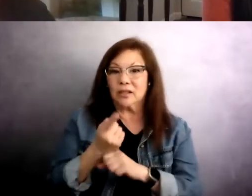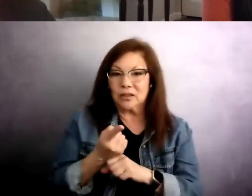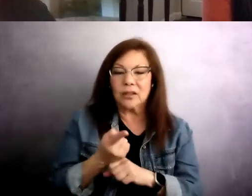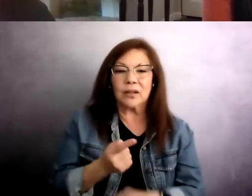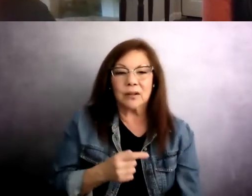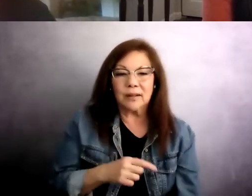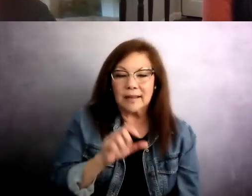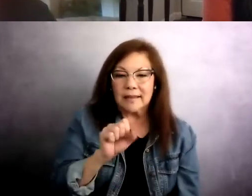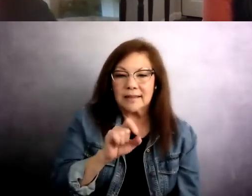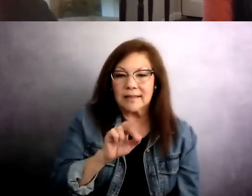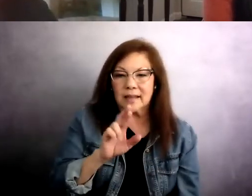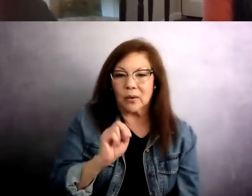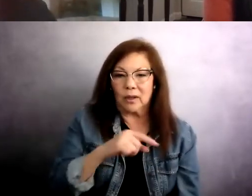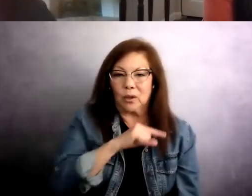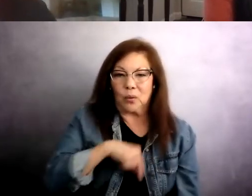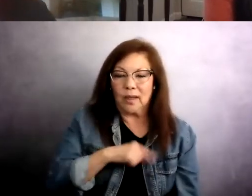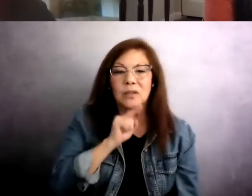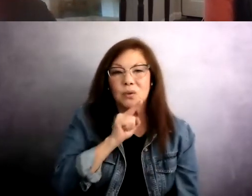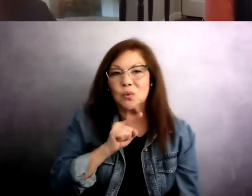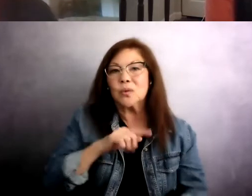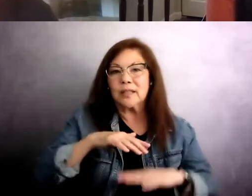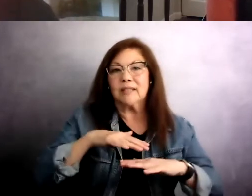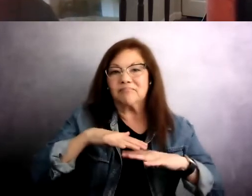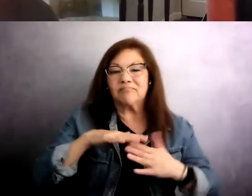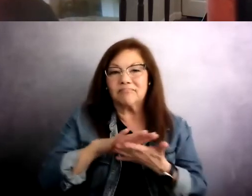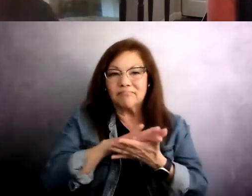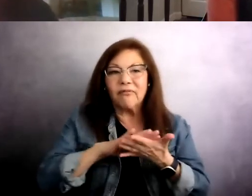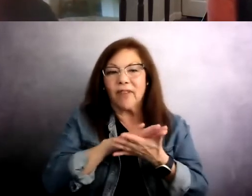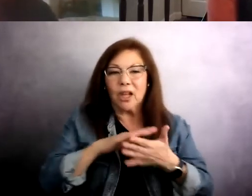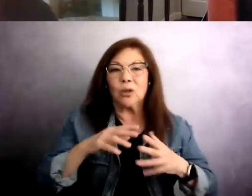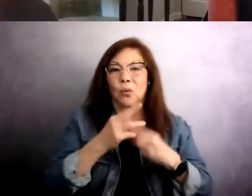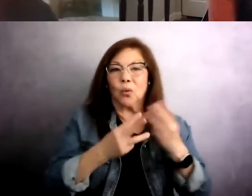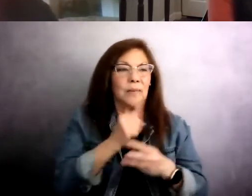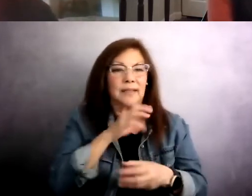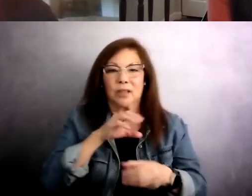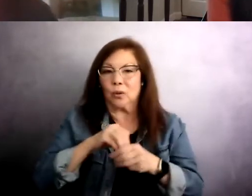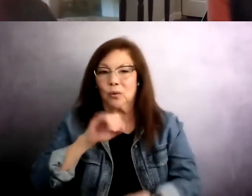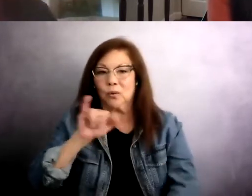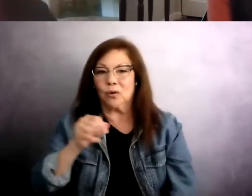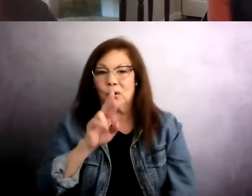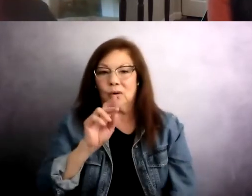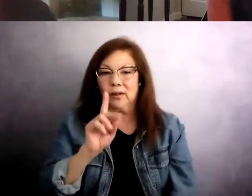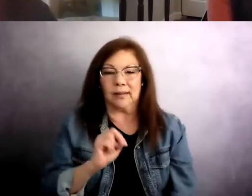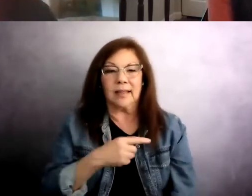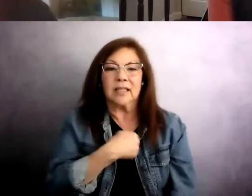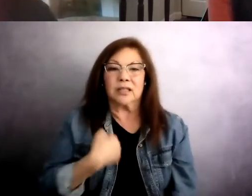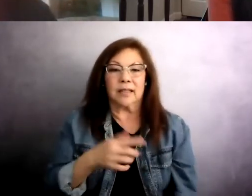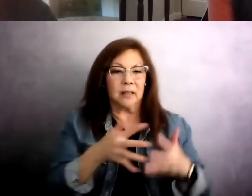from Juran Baker and other wrist historical retellings? It is a Chinese-American actress in the Hollywood